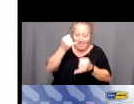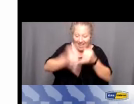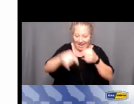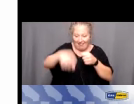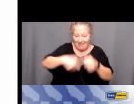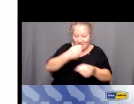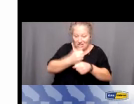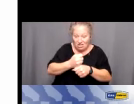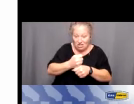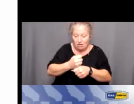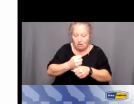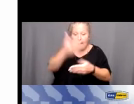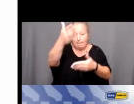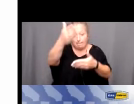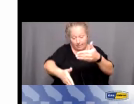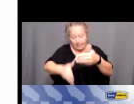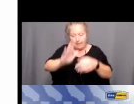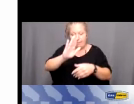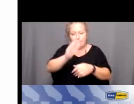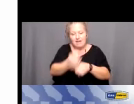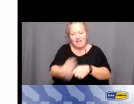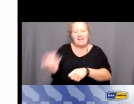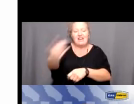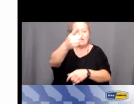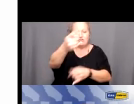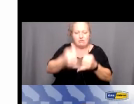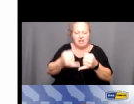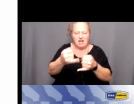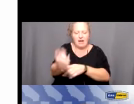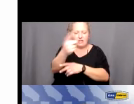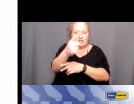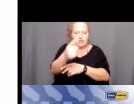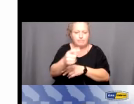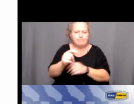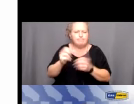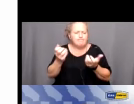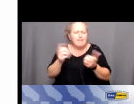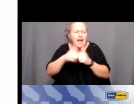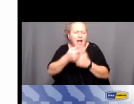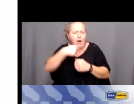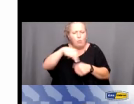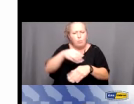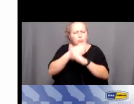by the end of next year. The question is how do we protect workers from hot